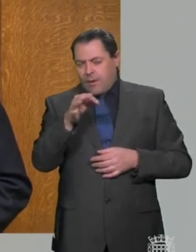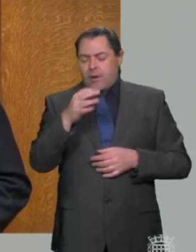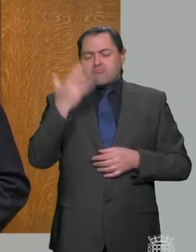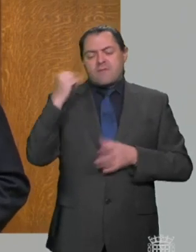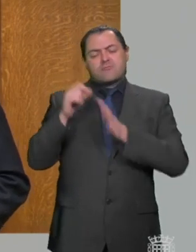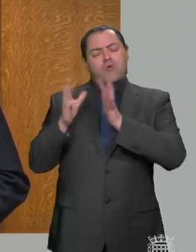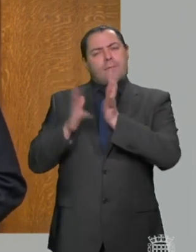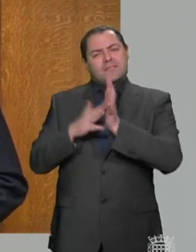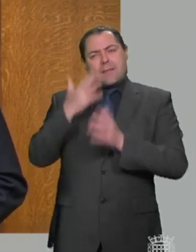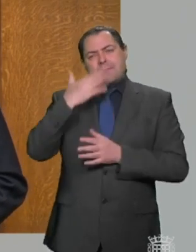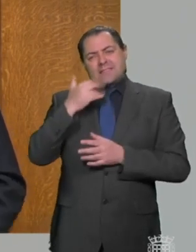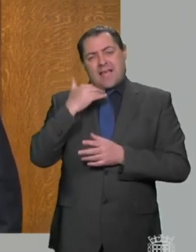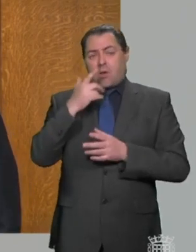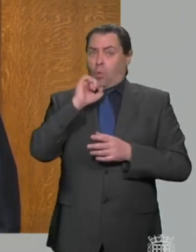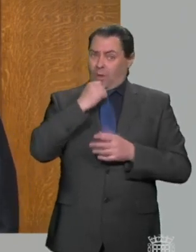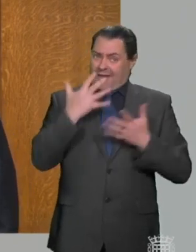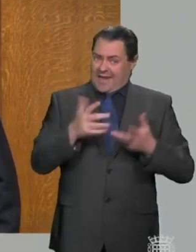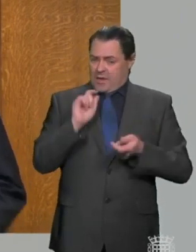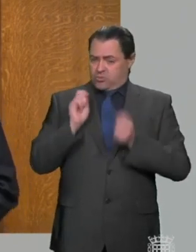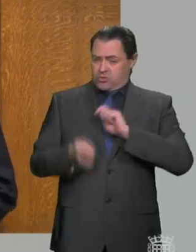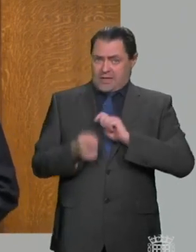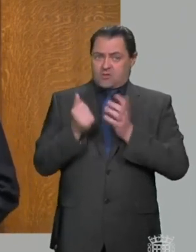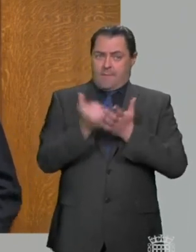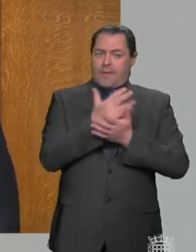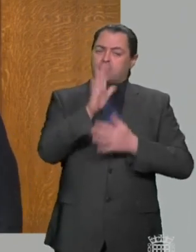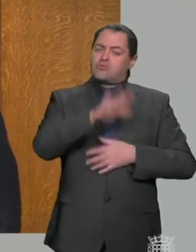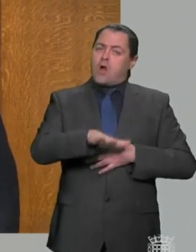and commit to publish a strategy to tackle child poverty and ensure that